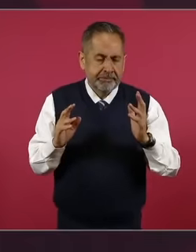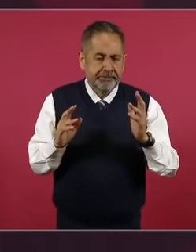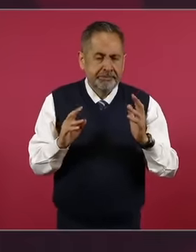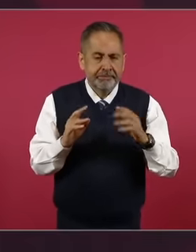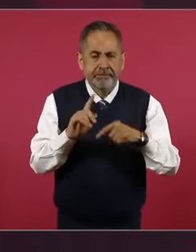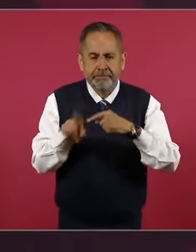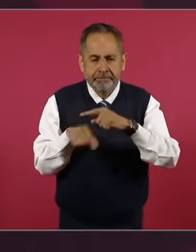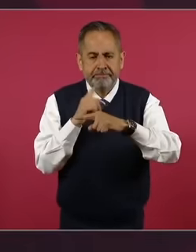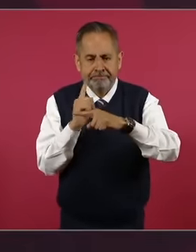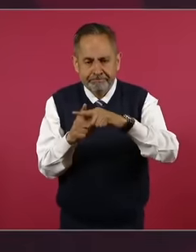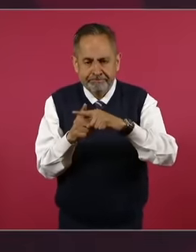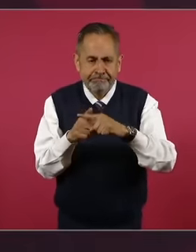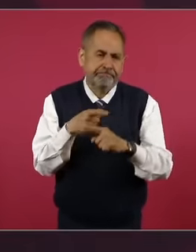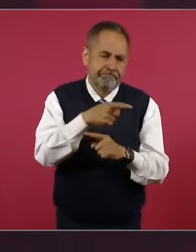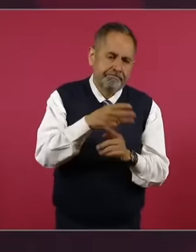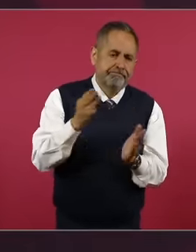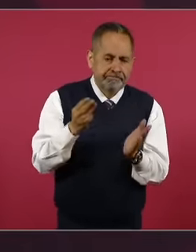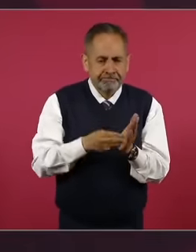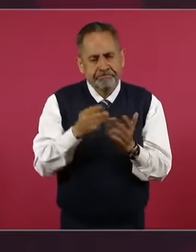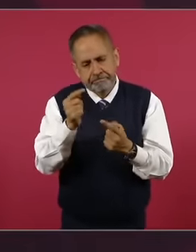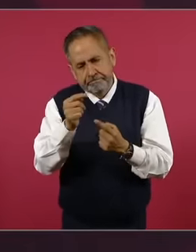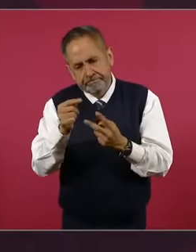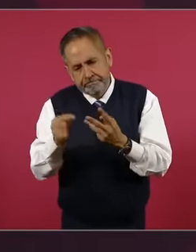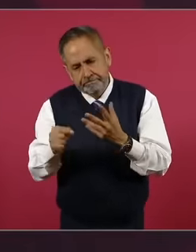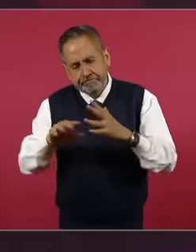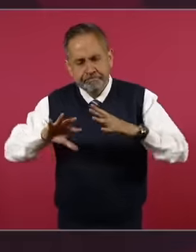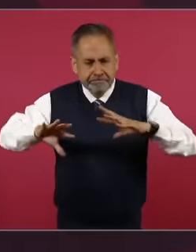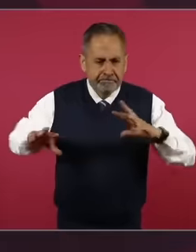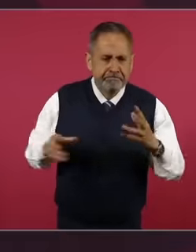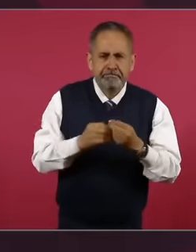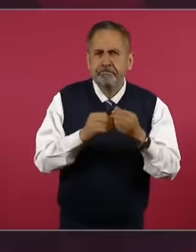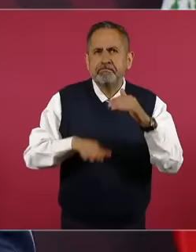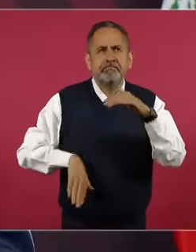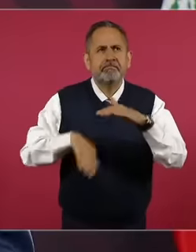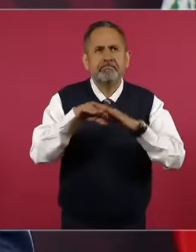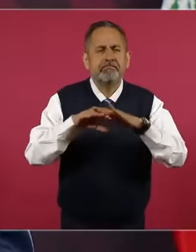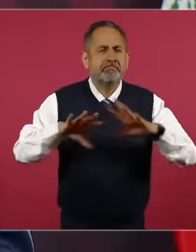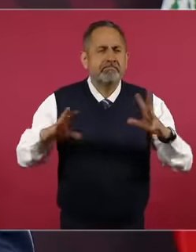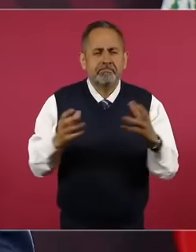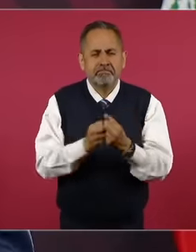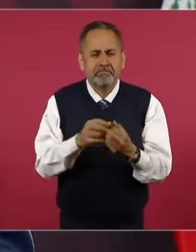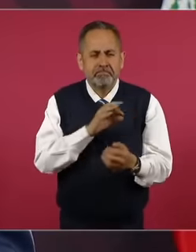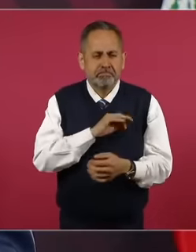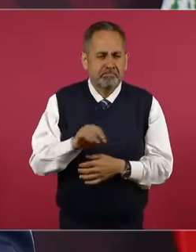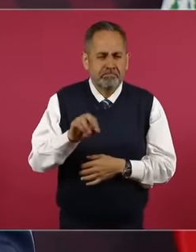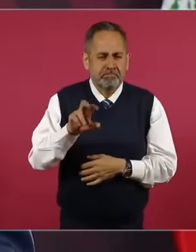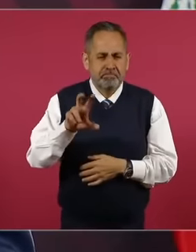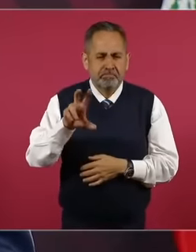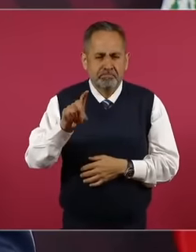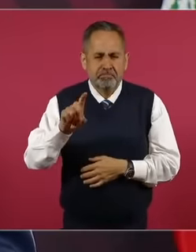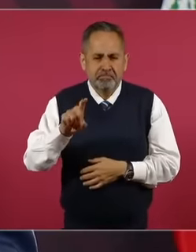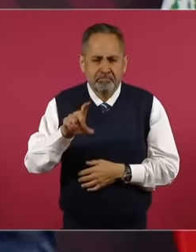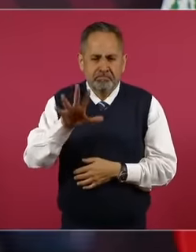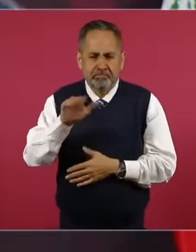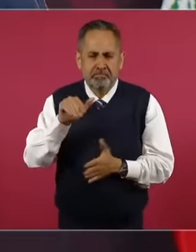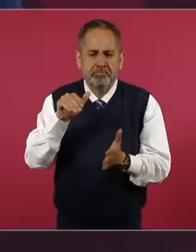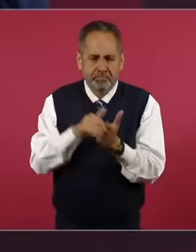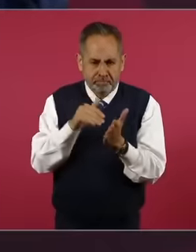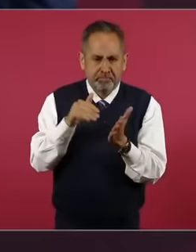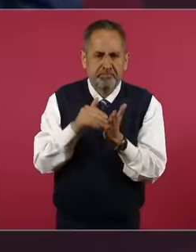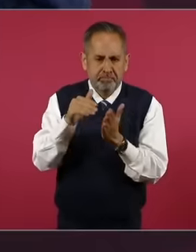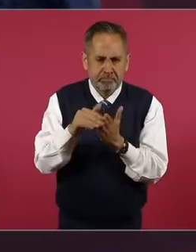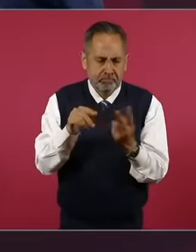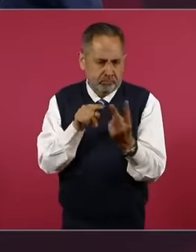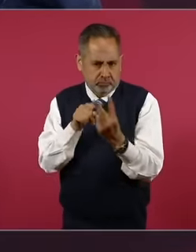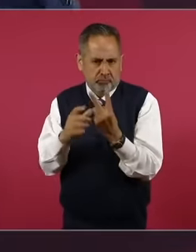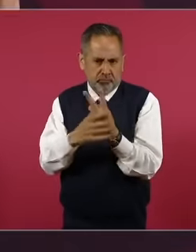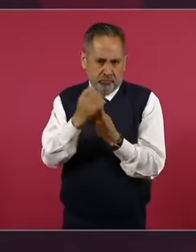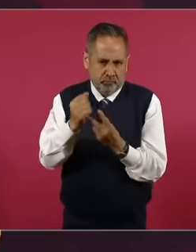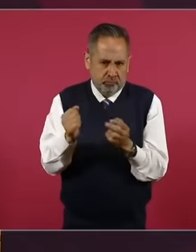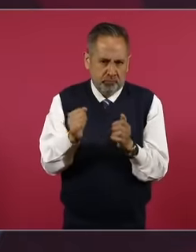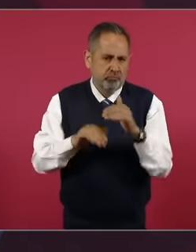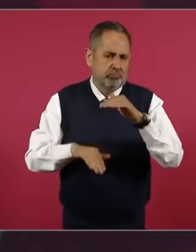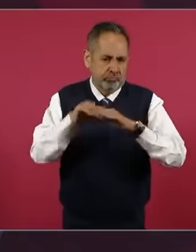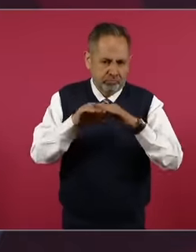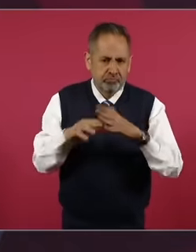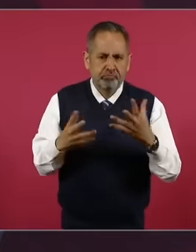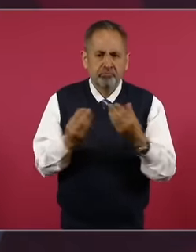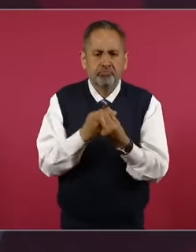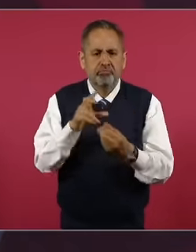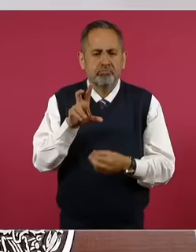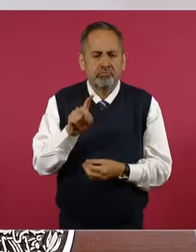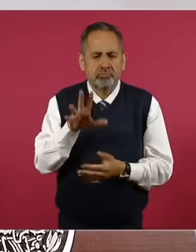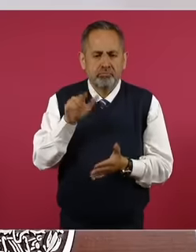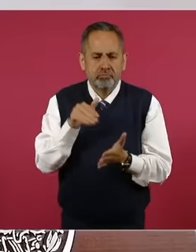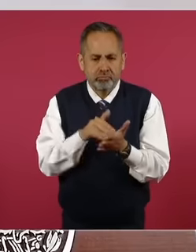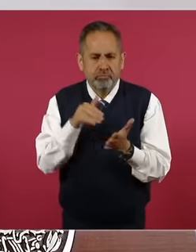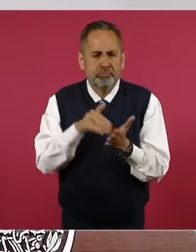added. to reach about 35,000 million is the two I have information that has already been